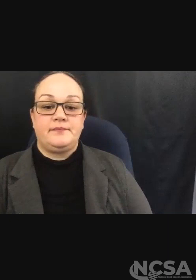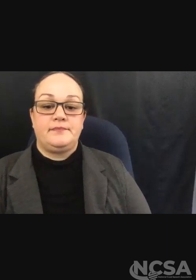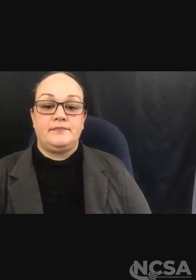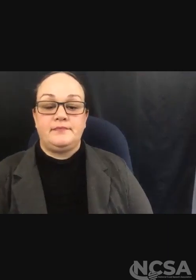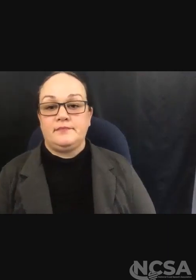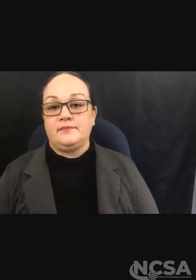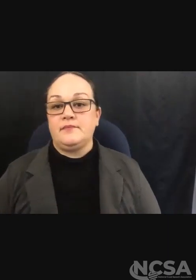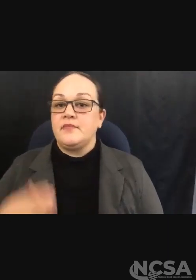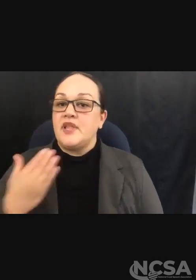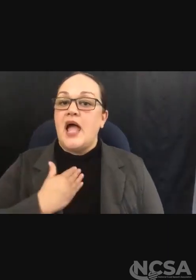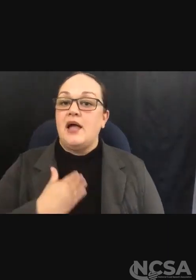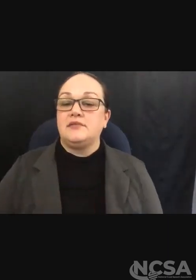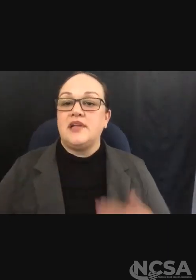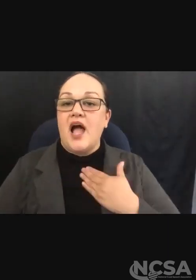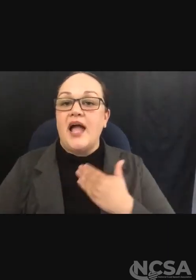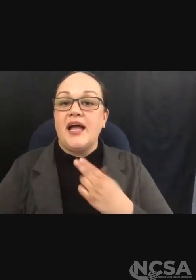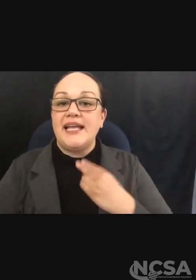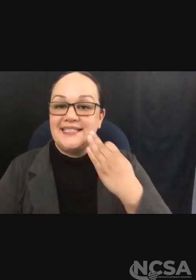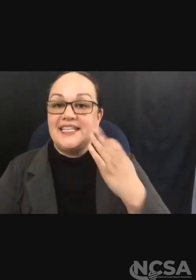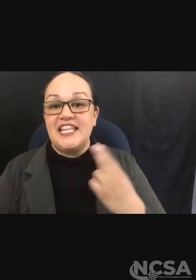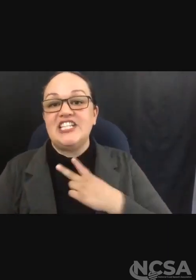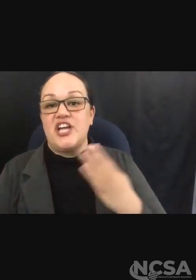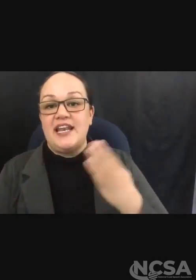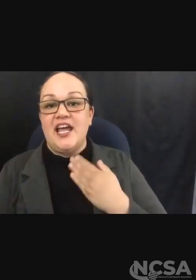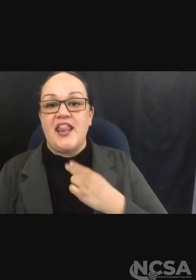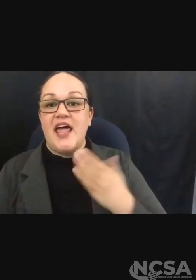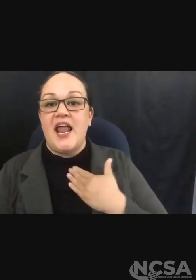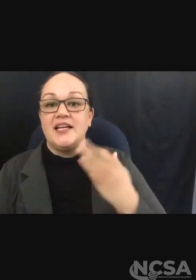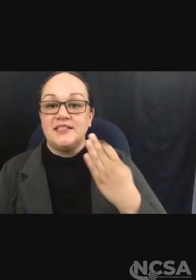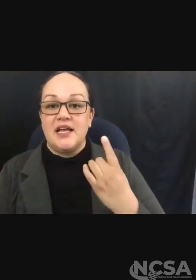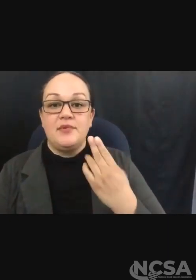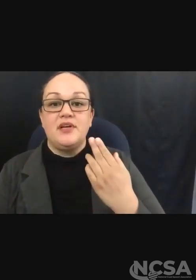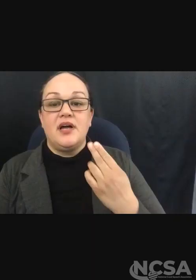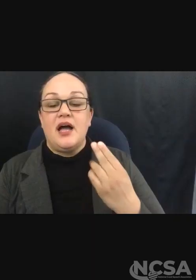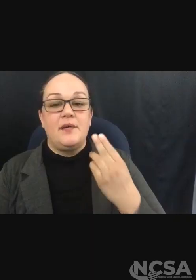I can see the chat now that I've stopped my screen.